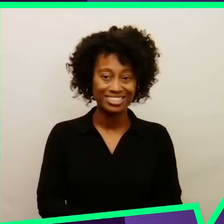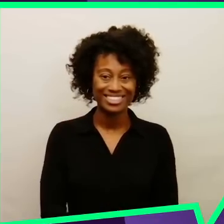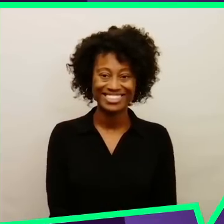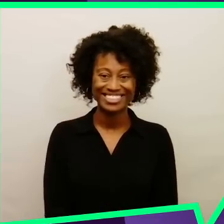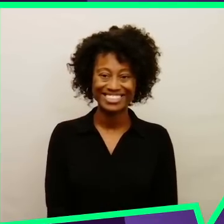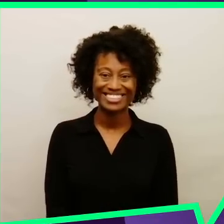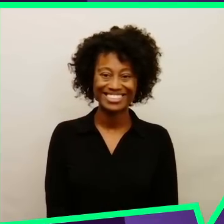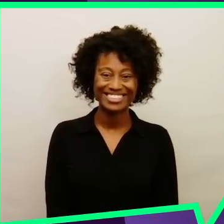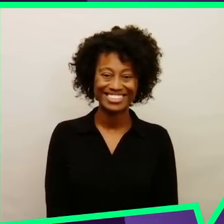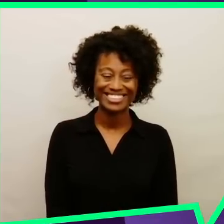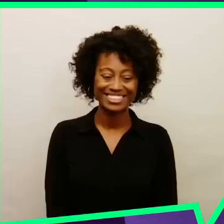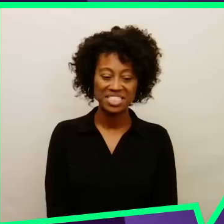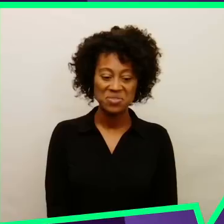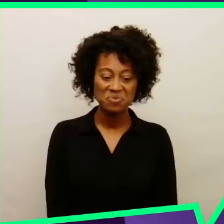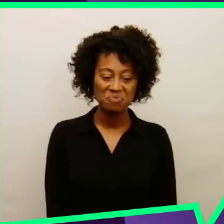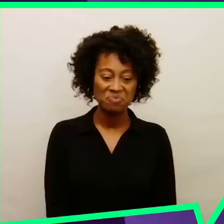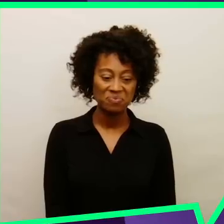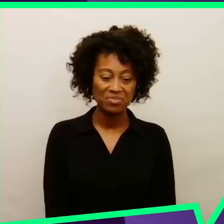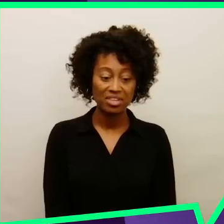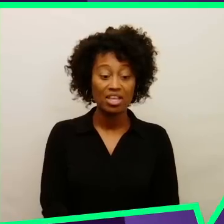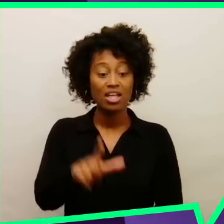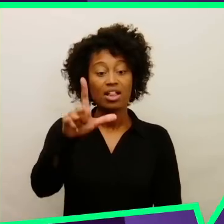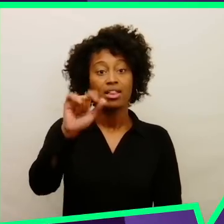Now, Lily, we were talking about it earlier,